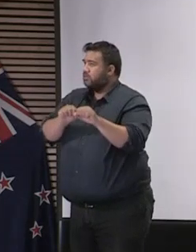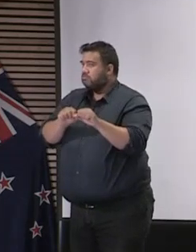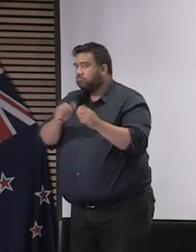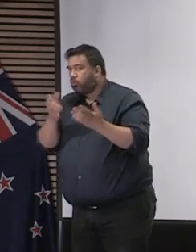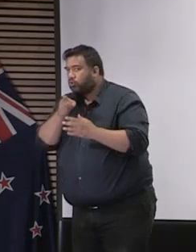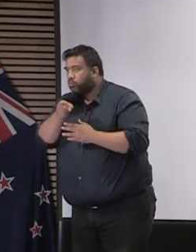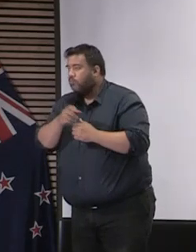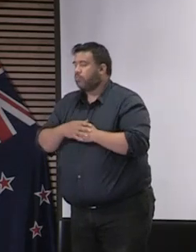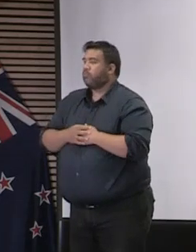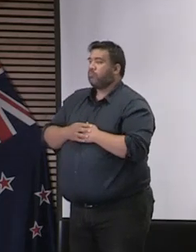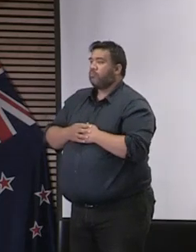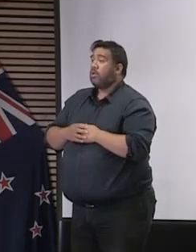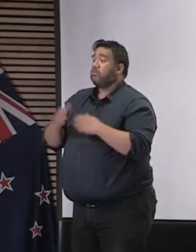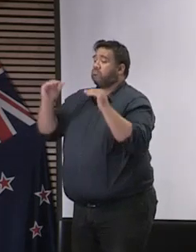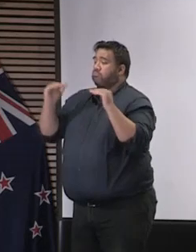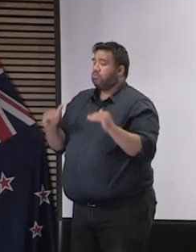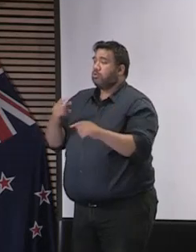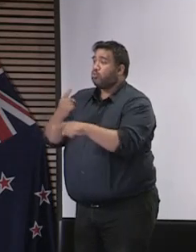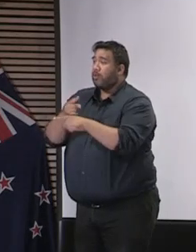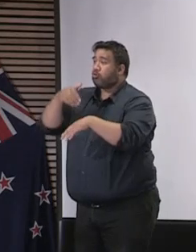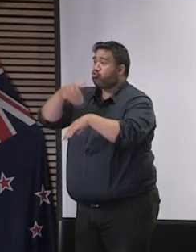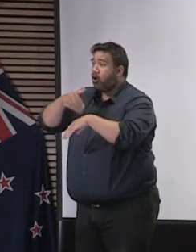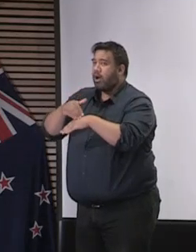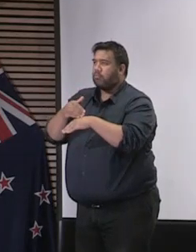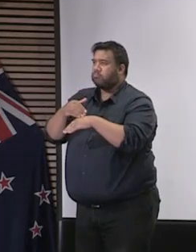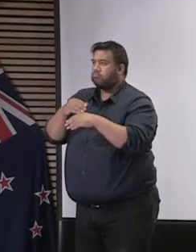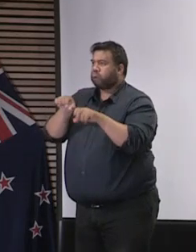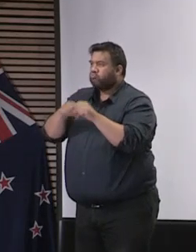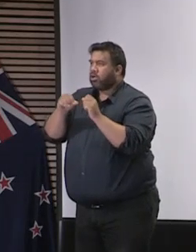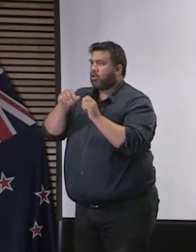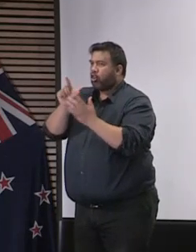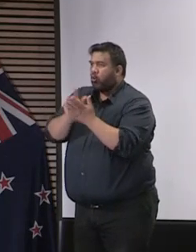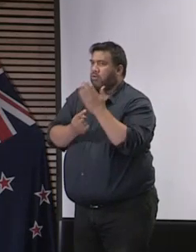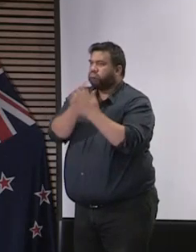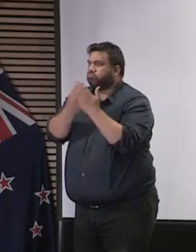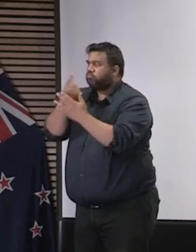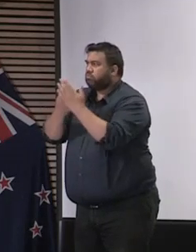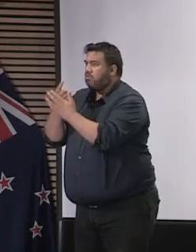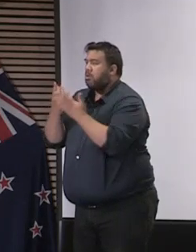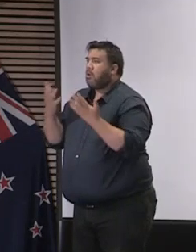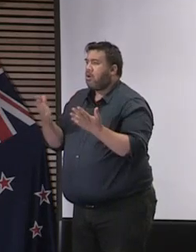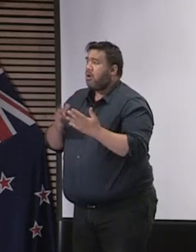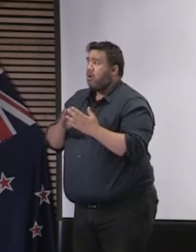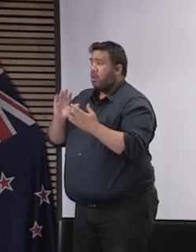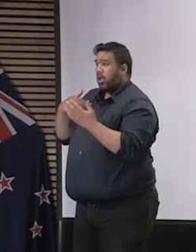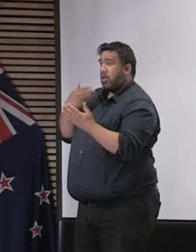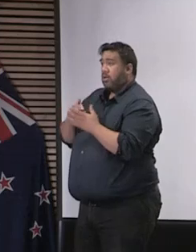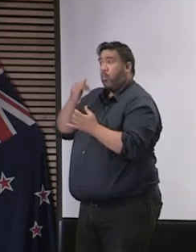ad to our lists for visits. In terms of crime, based on the